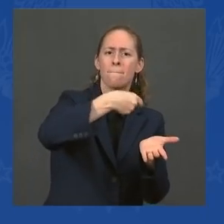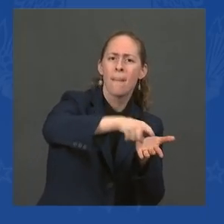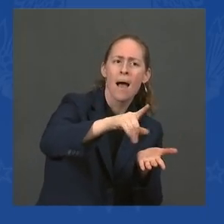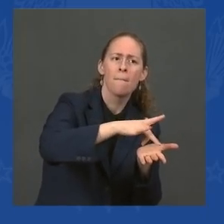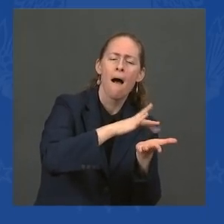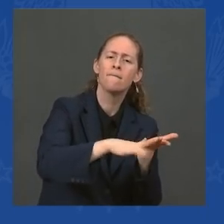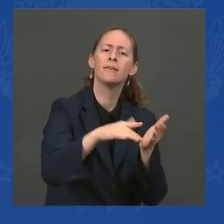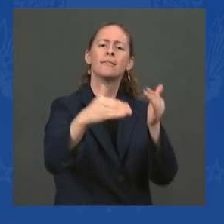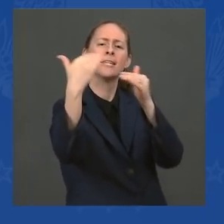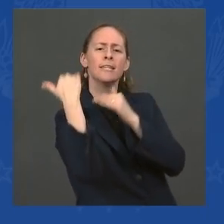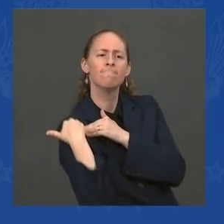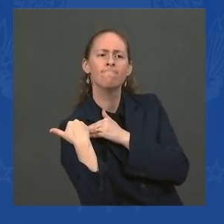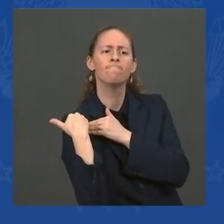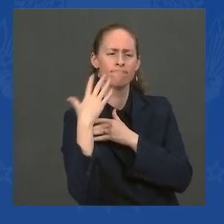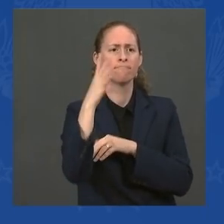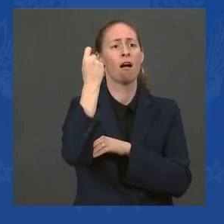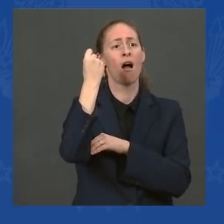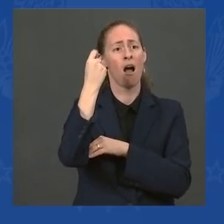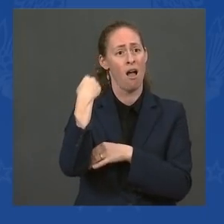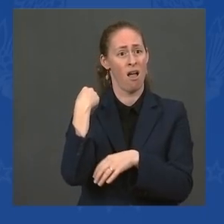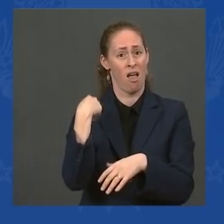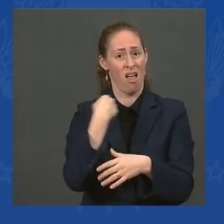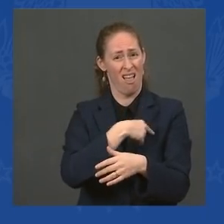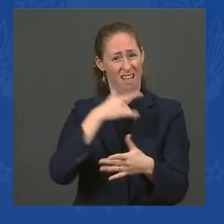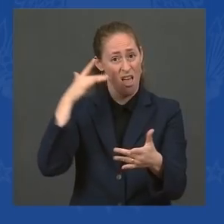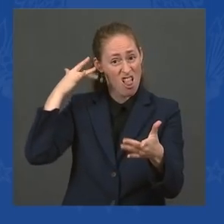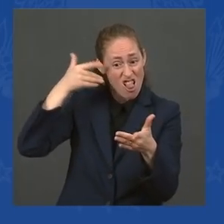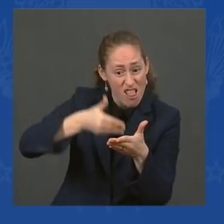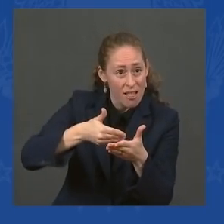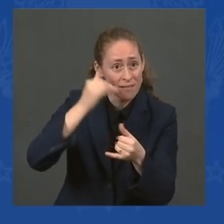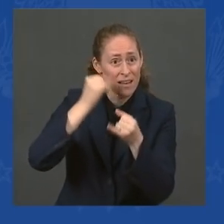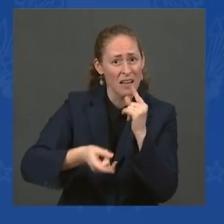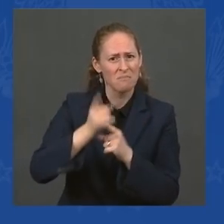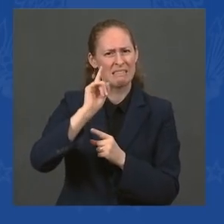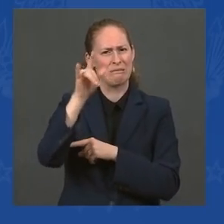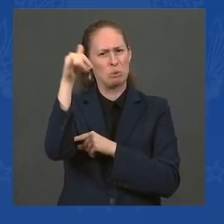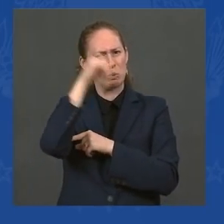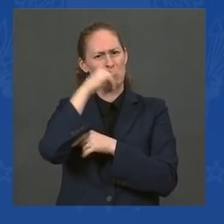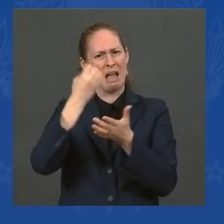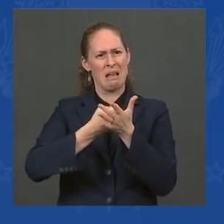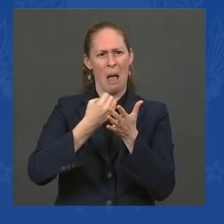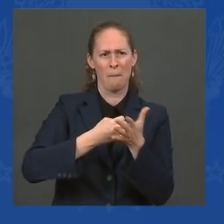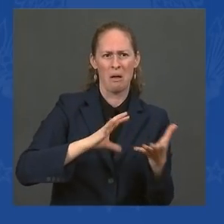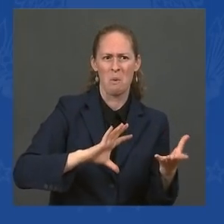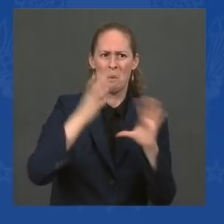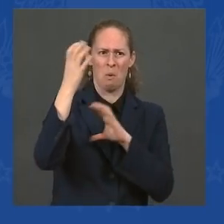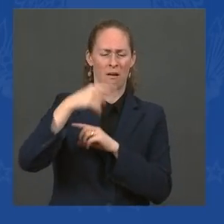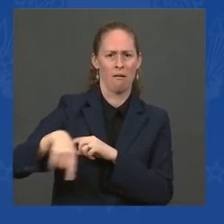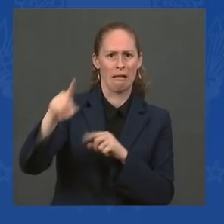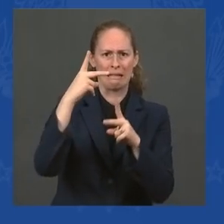There are huge economic costs already being borne by companies and lawyers trying to figure out what this means if something like this ever happens.